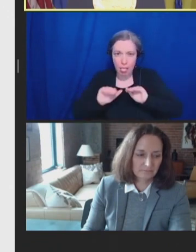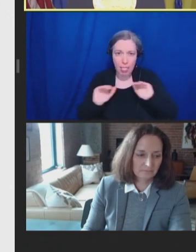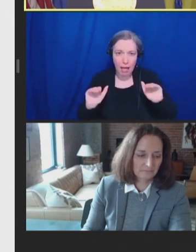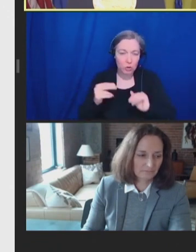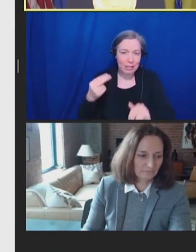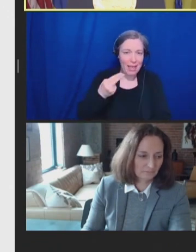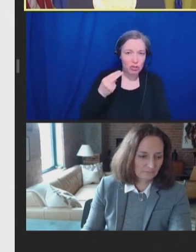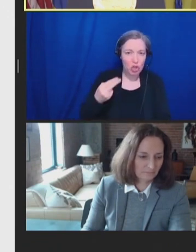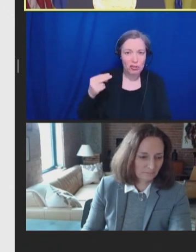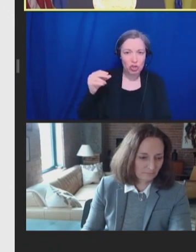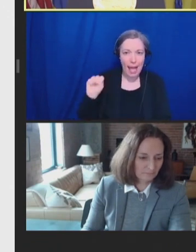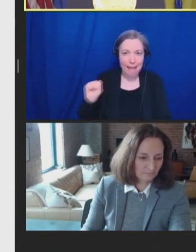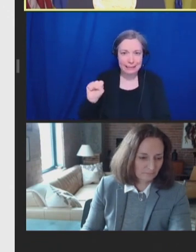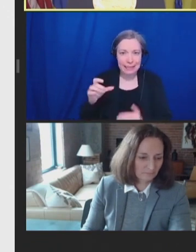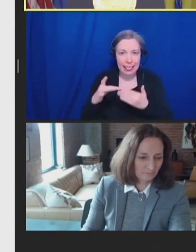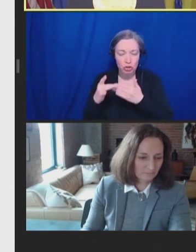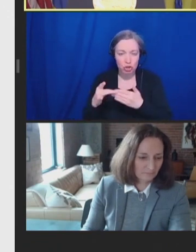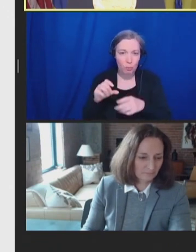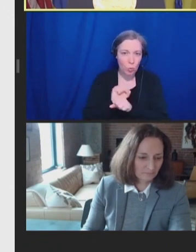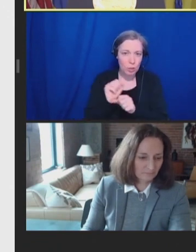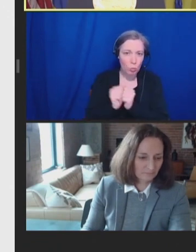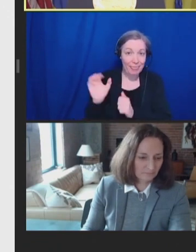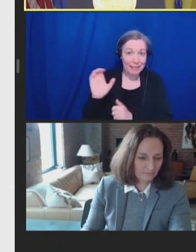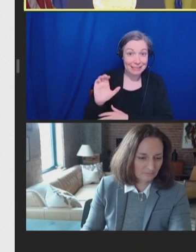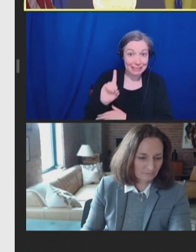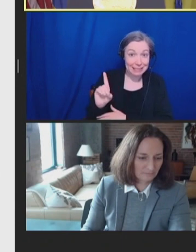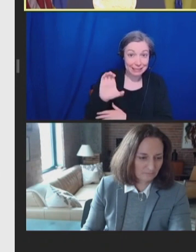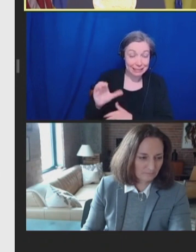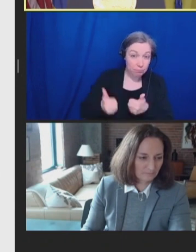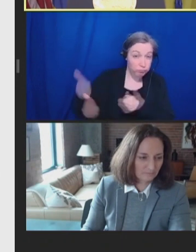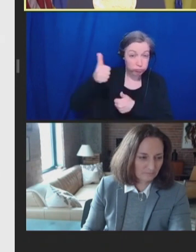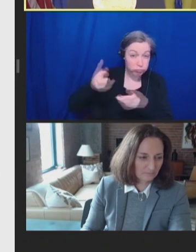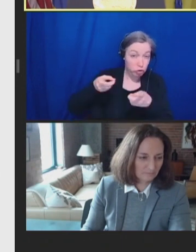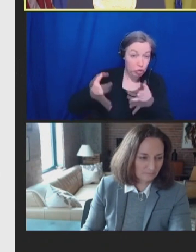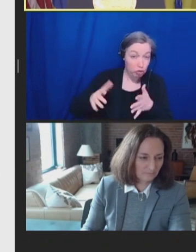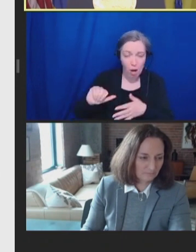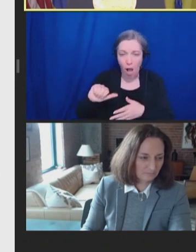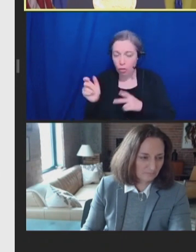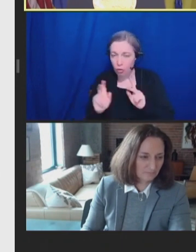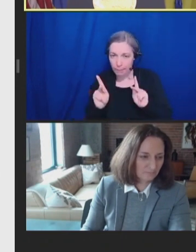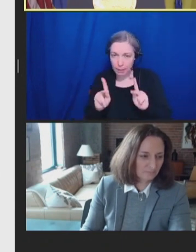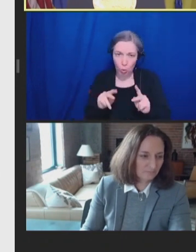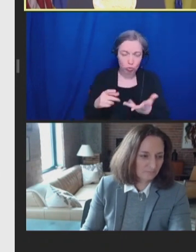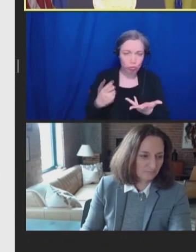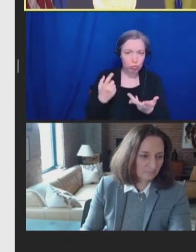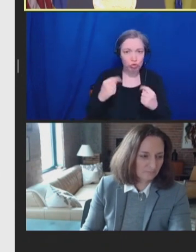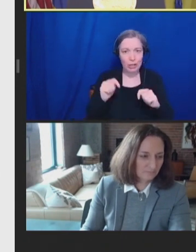the CDC director and others to anticipate what may happen as these recommendations come out.